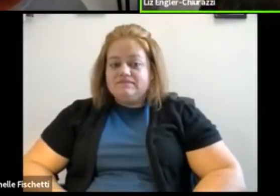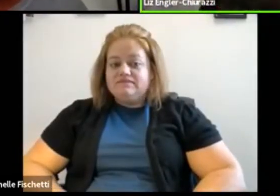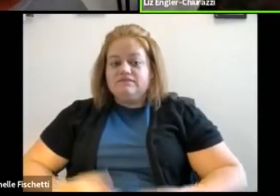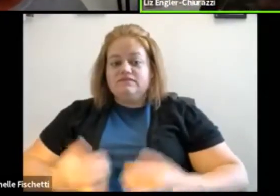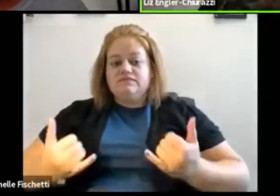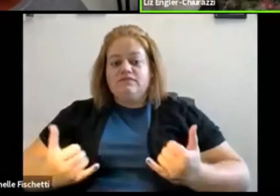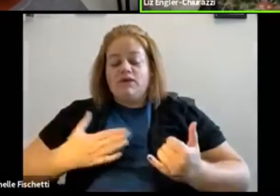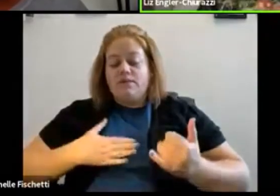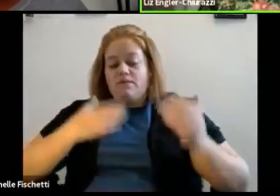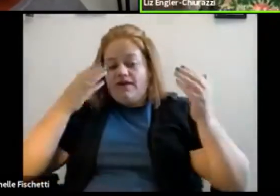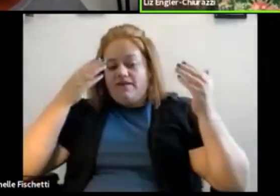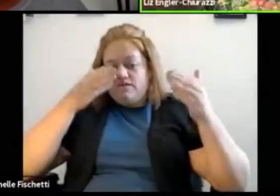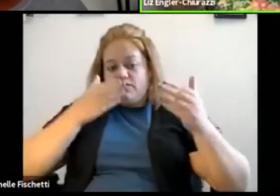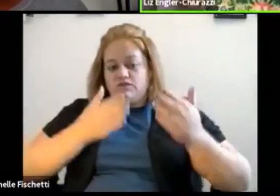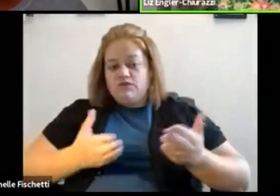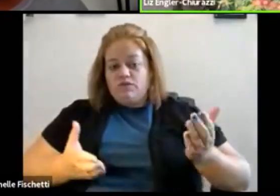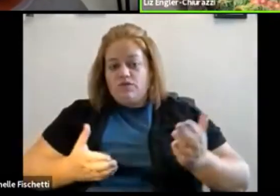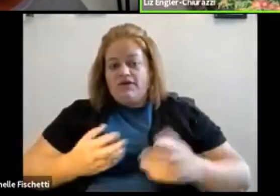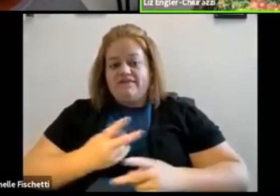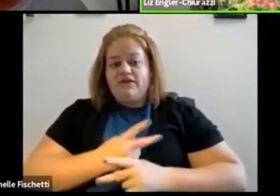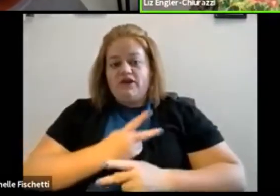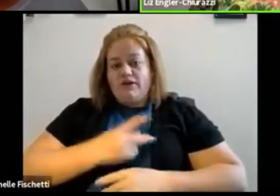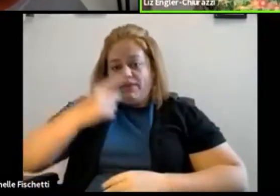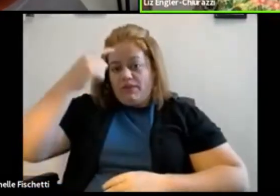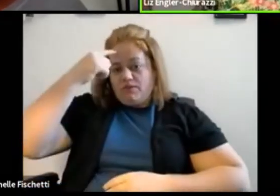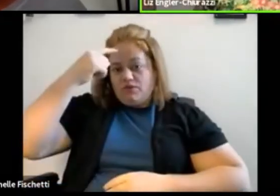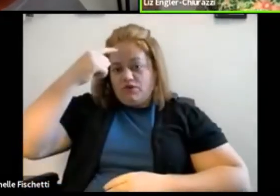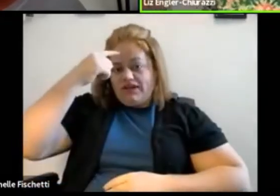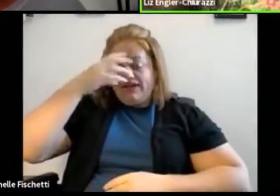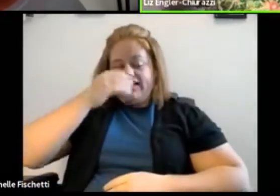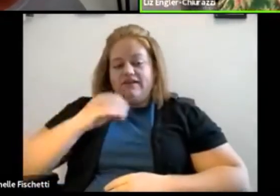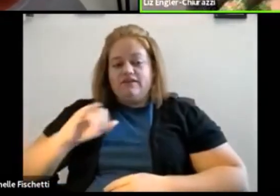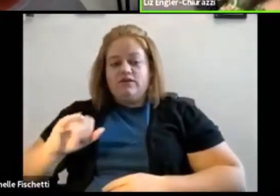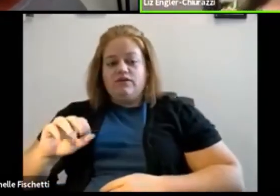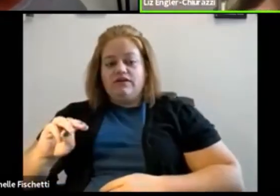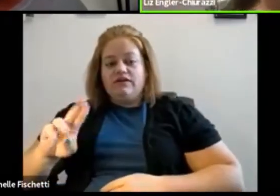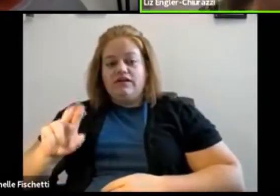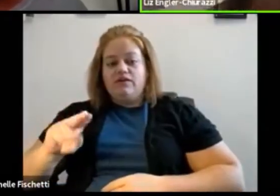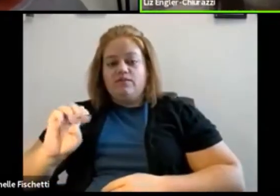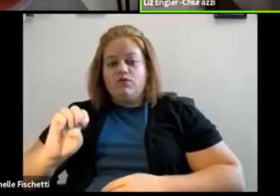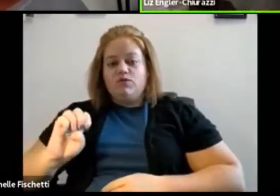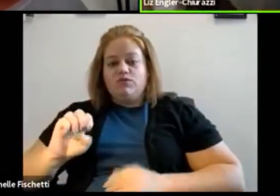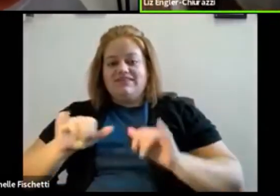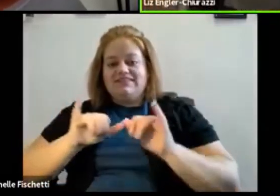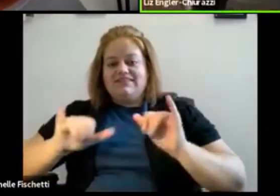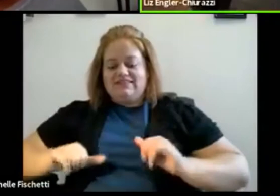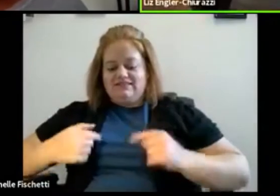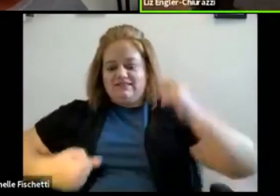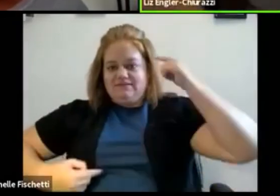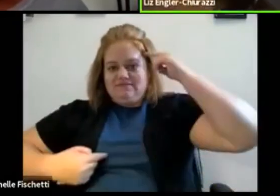how the brain and the immune system interact now that is kind of a novel